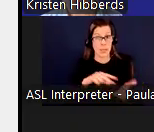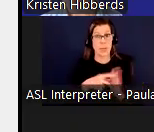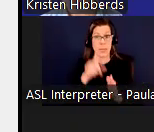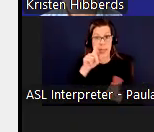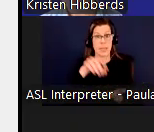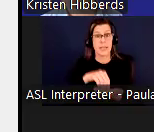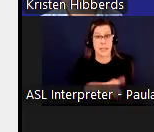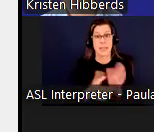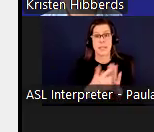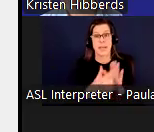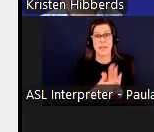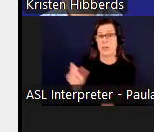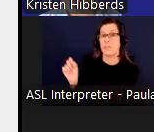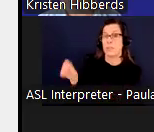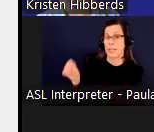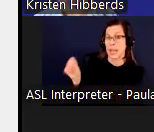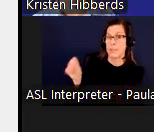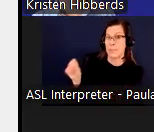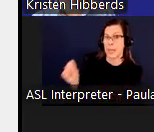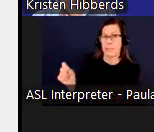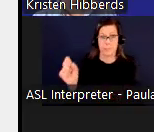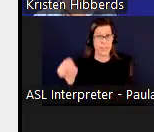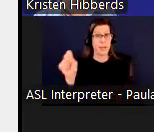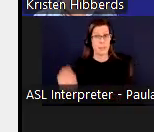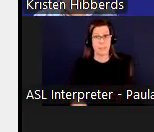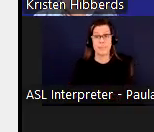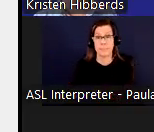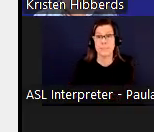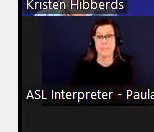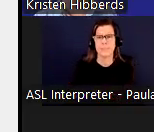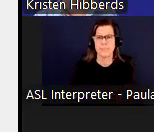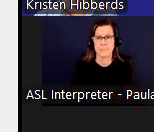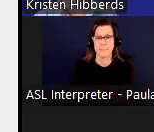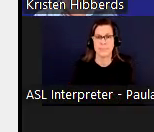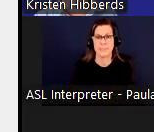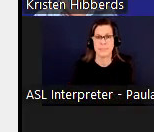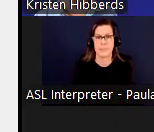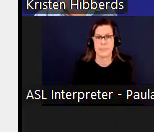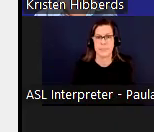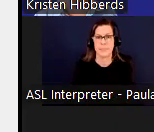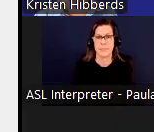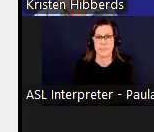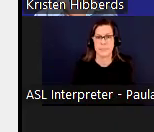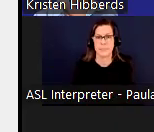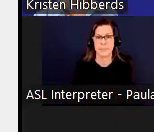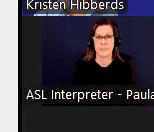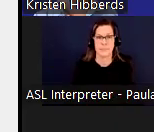So, yeah, thank you.